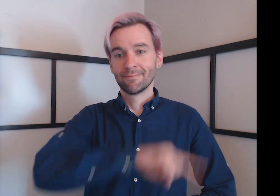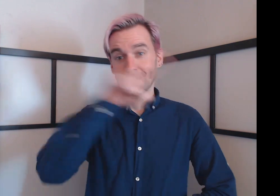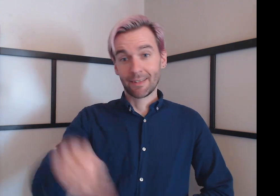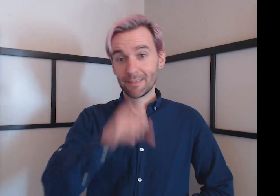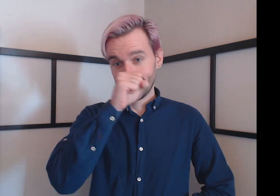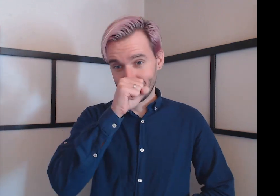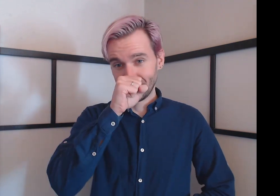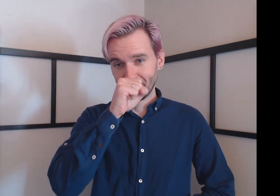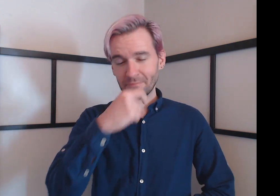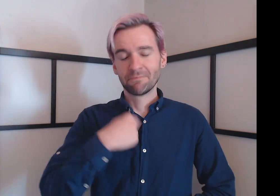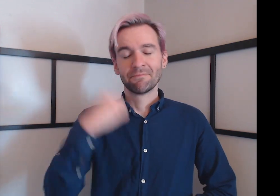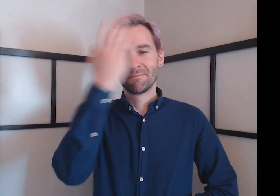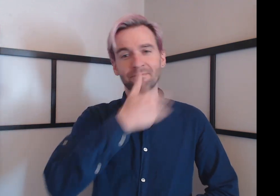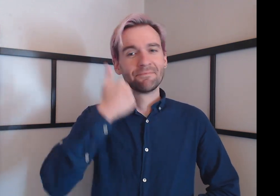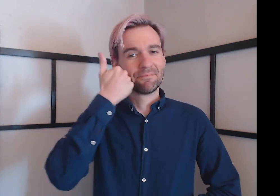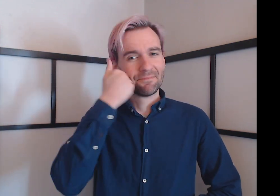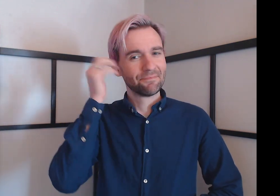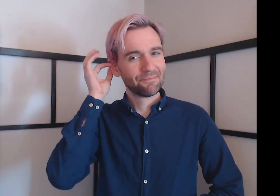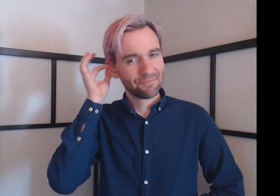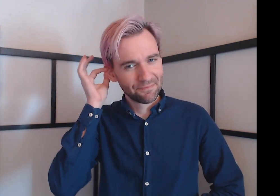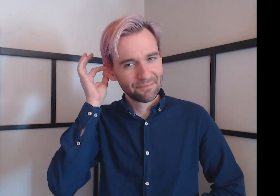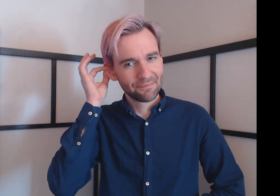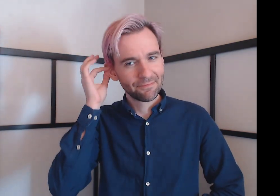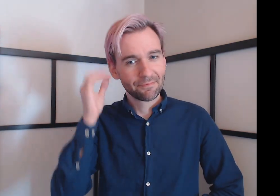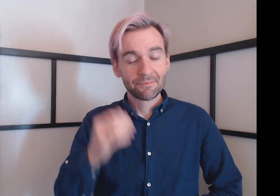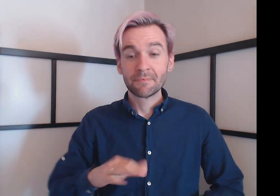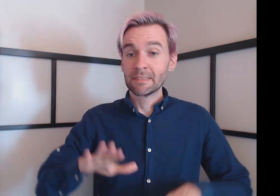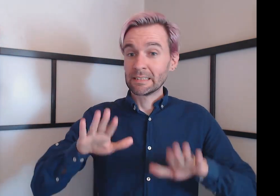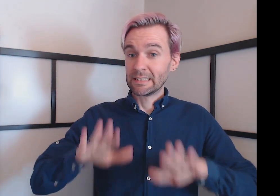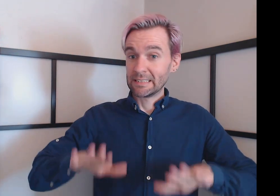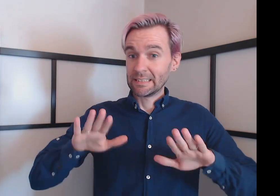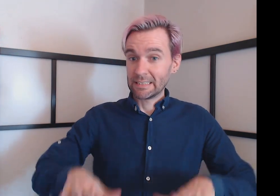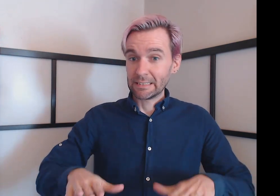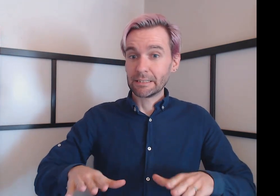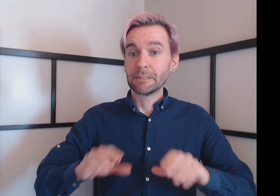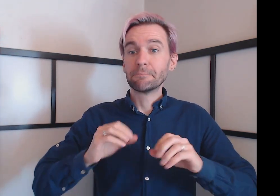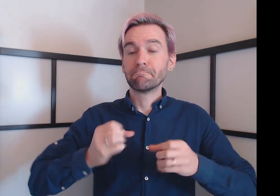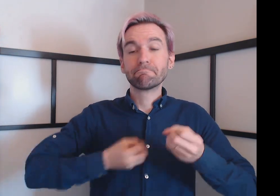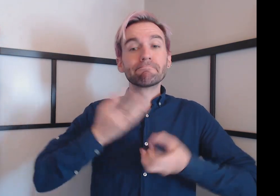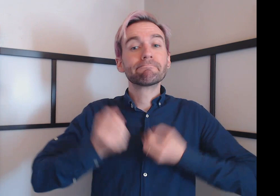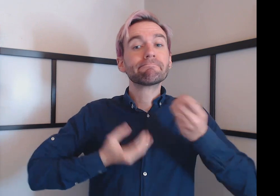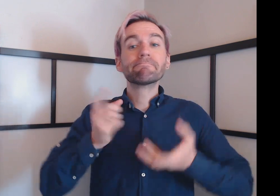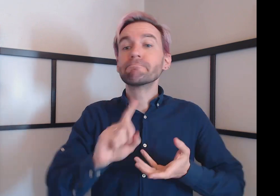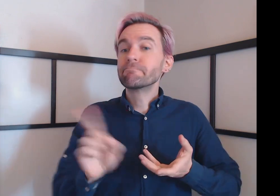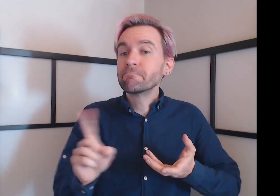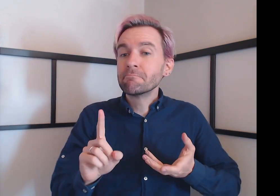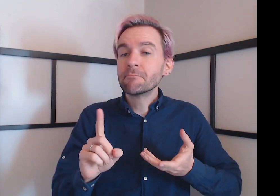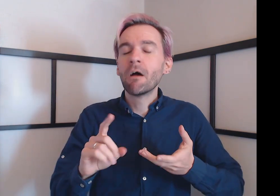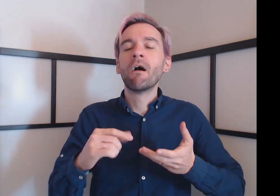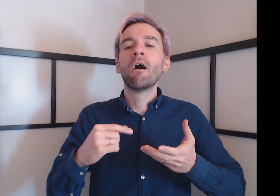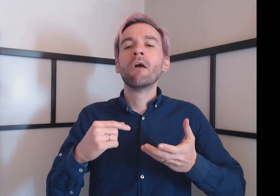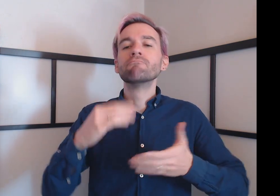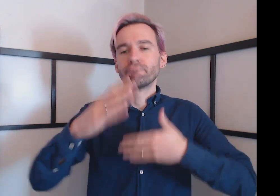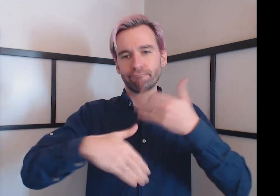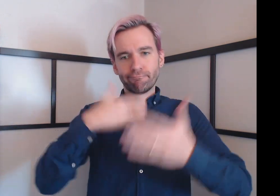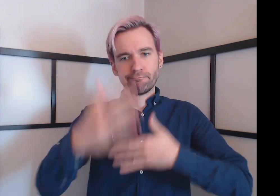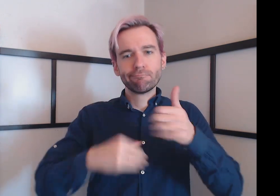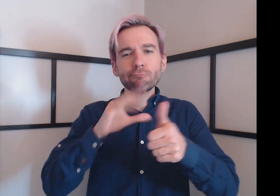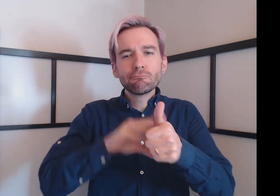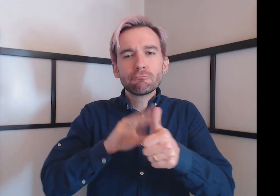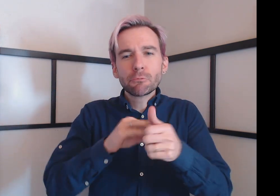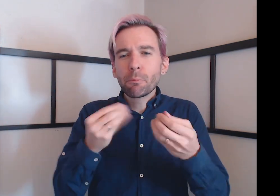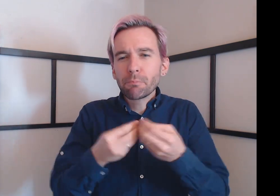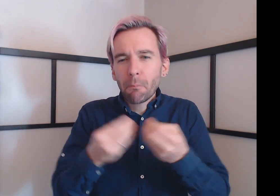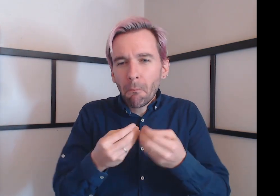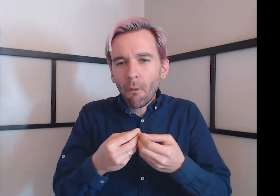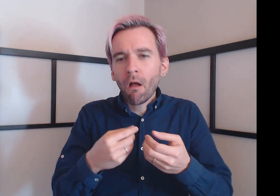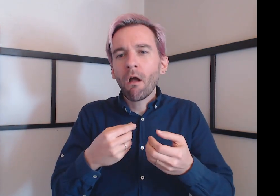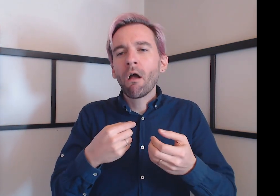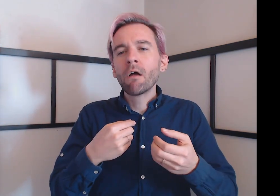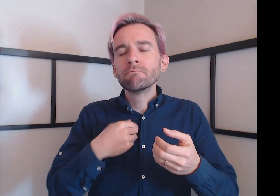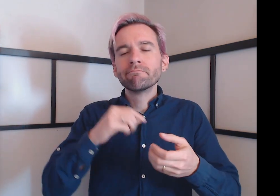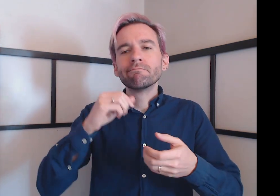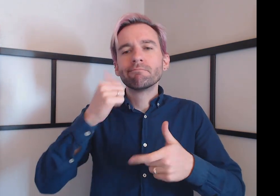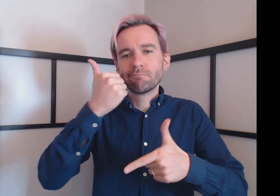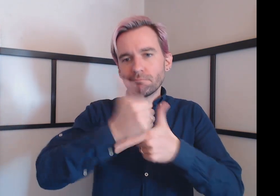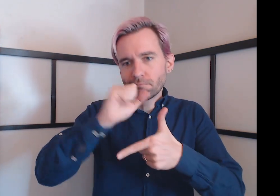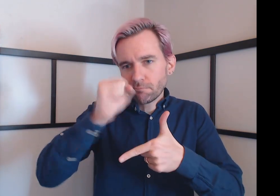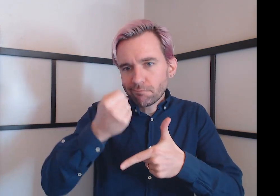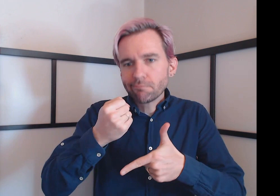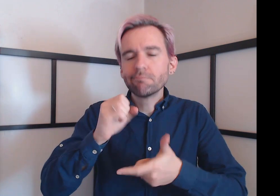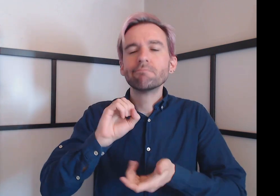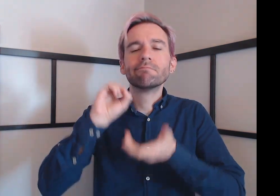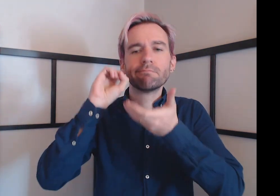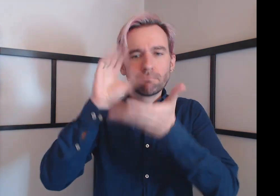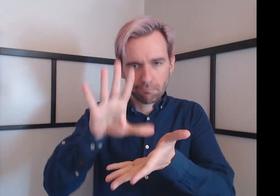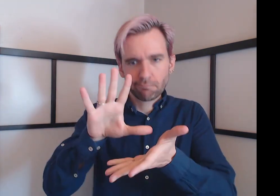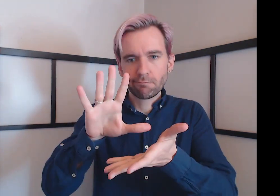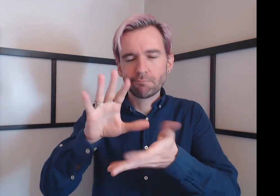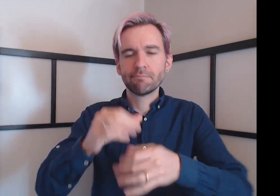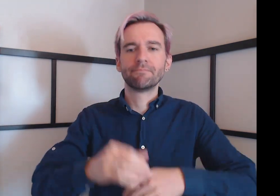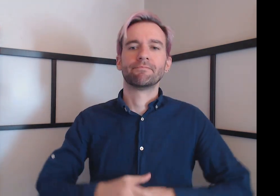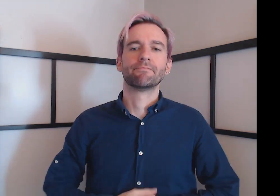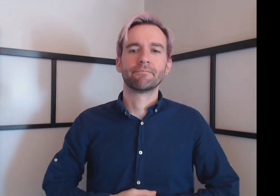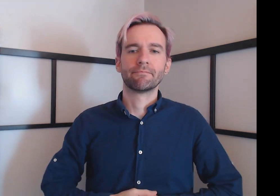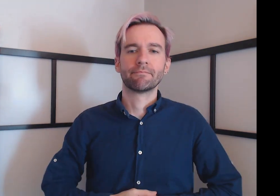Hello, my name is Devin, and today I’ll be giving you some tips on how to study a sign language.